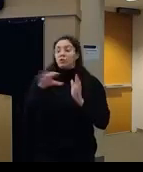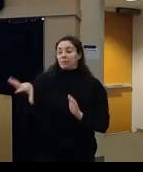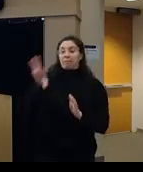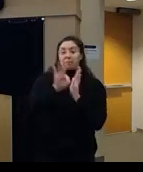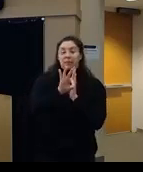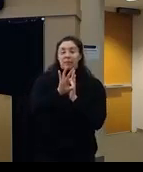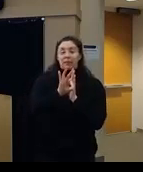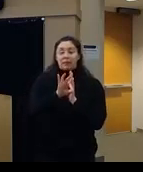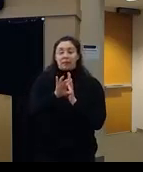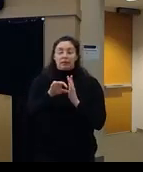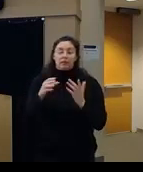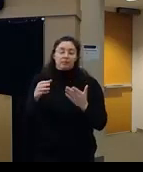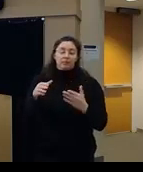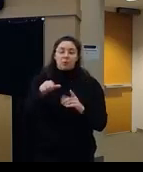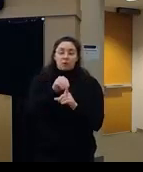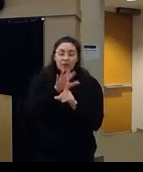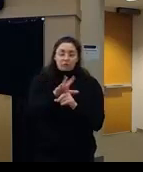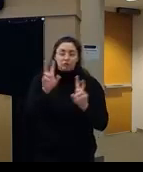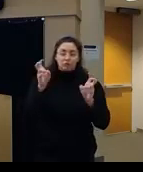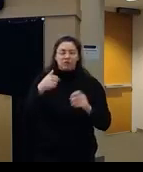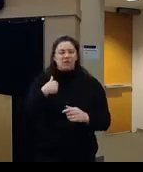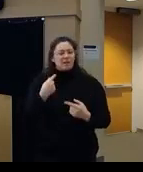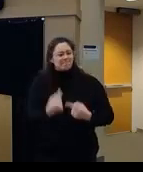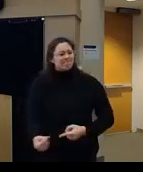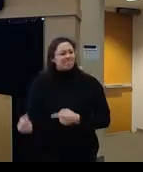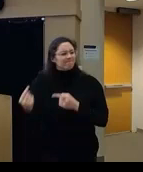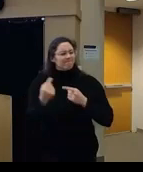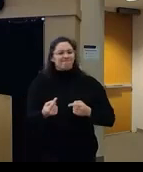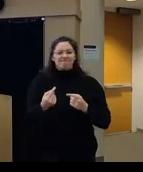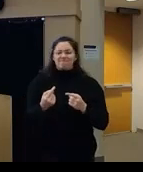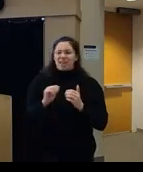at some point in our training and I struggle with that I'm thinking what makes sense to me